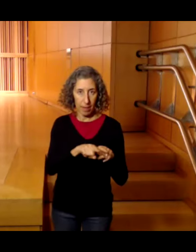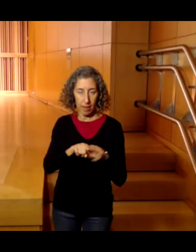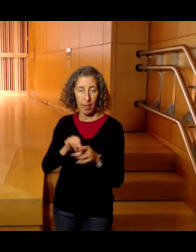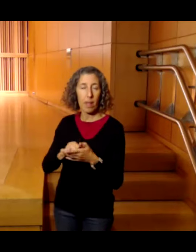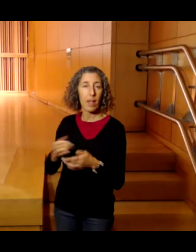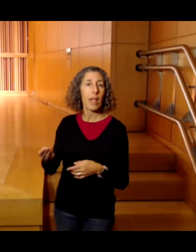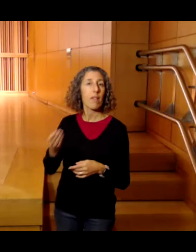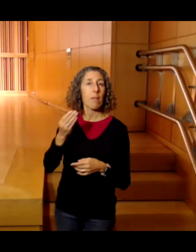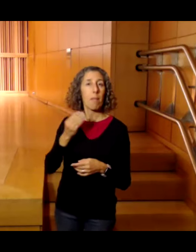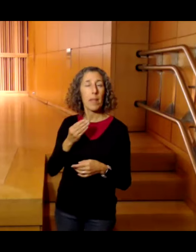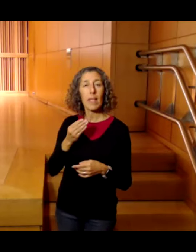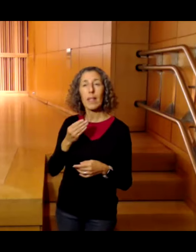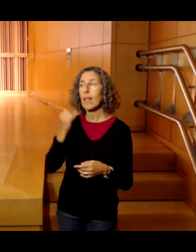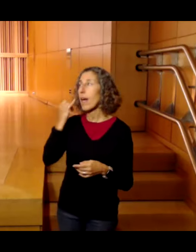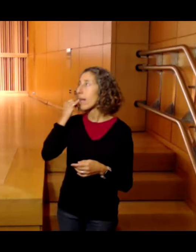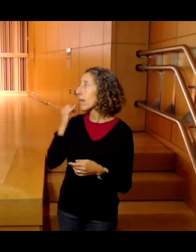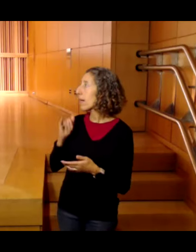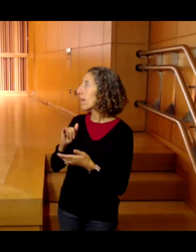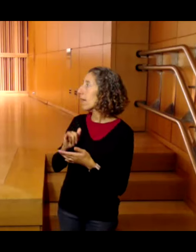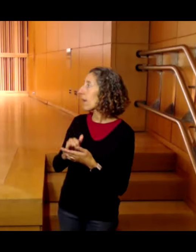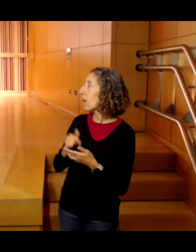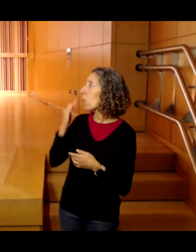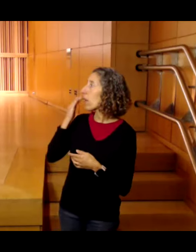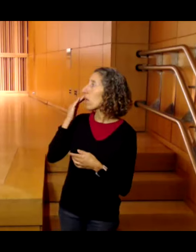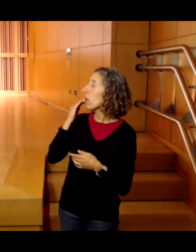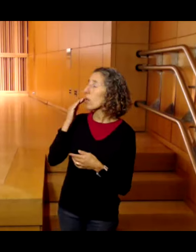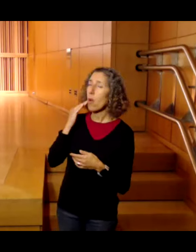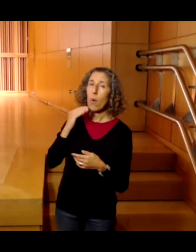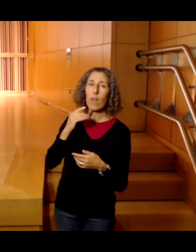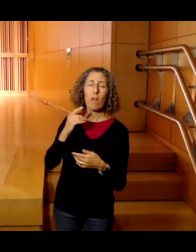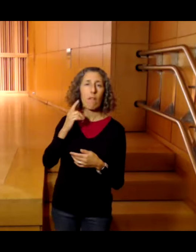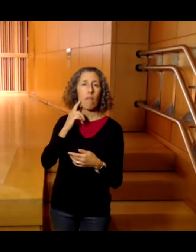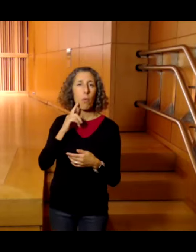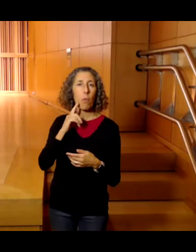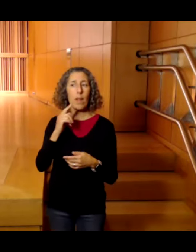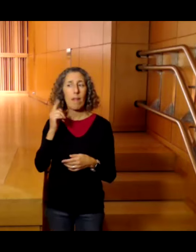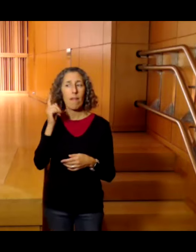It was not that Billy especially enjoyed fiction. Or that he was in any sense whatsoever, literary.